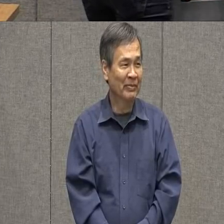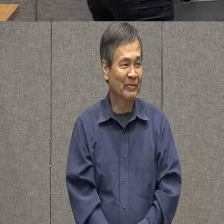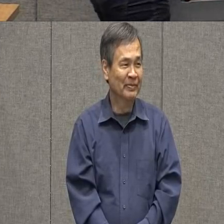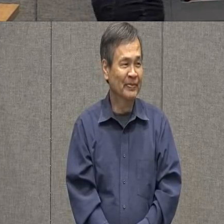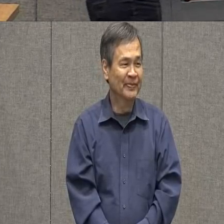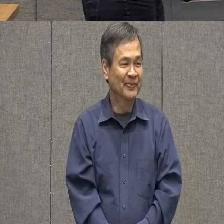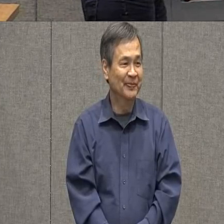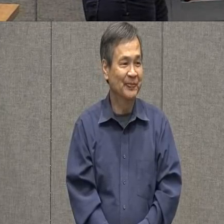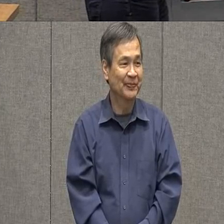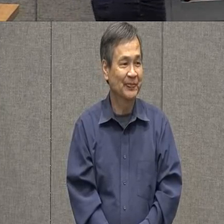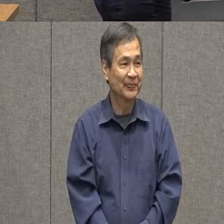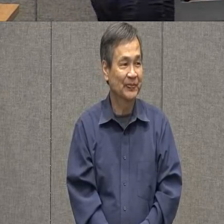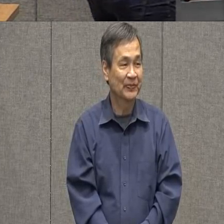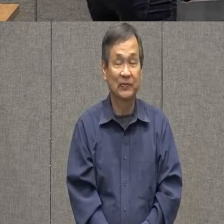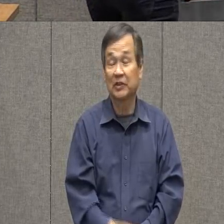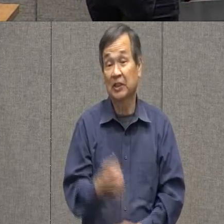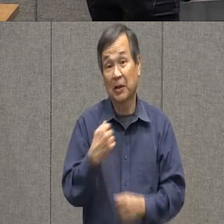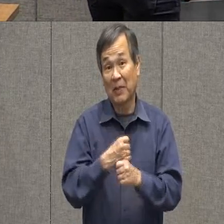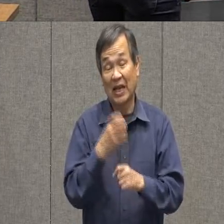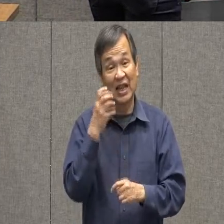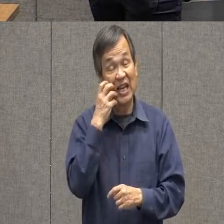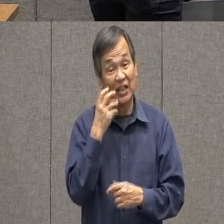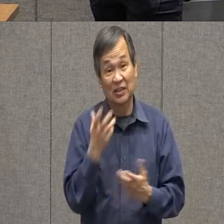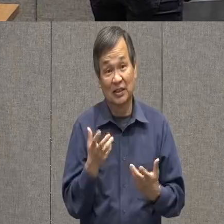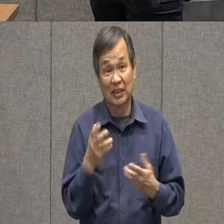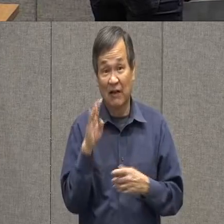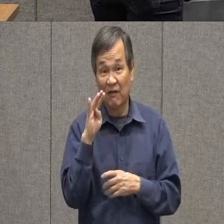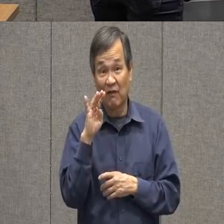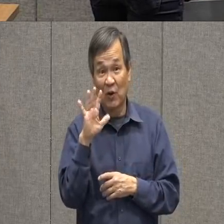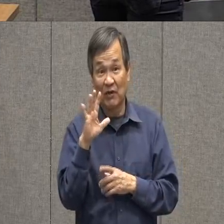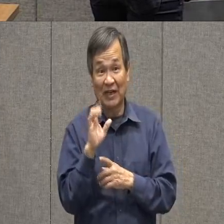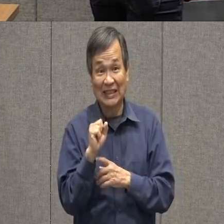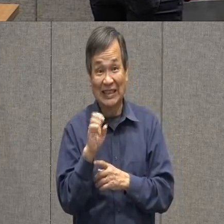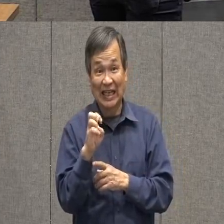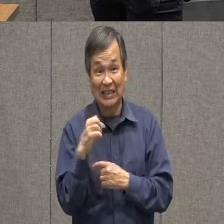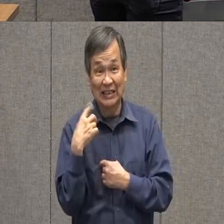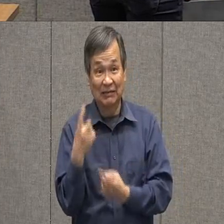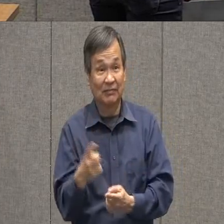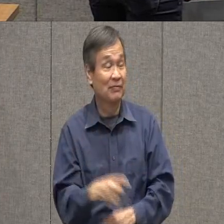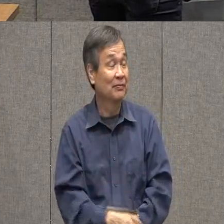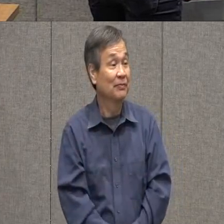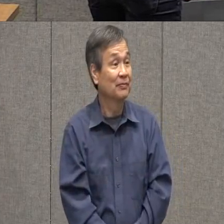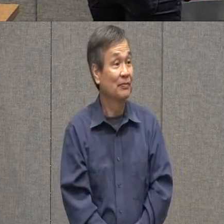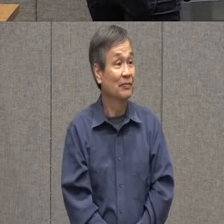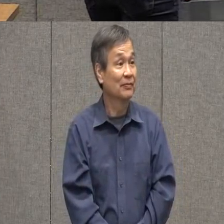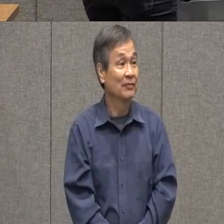You can make your lines thicker if you're finished. You can curvy them up if you want. These finishing touches.